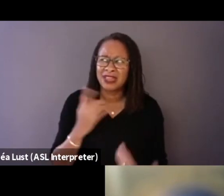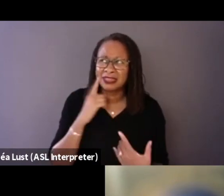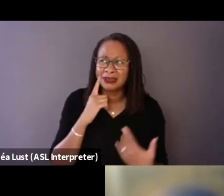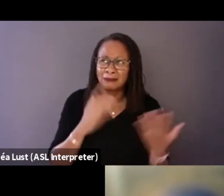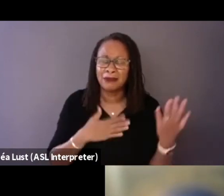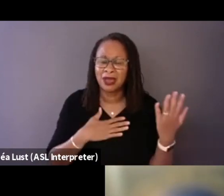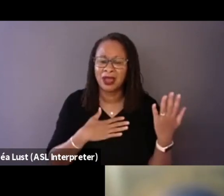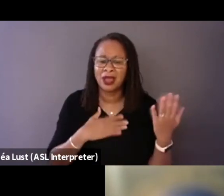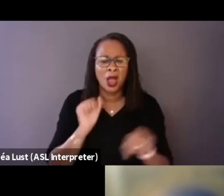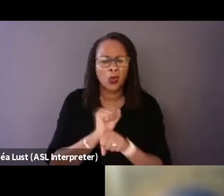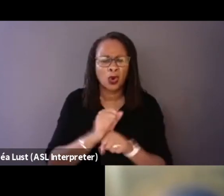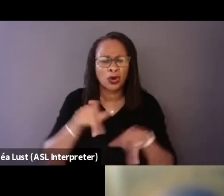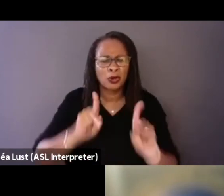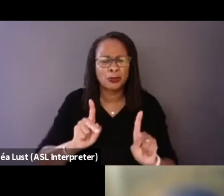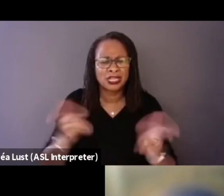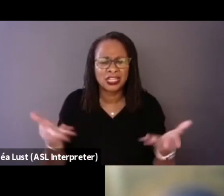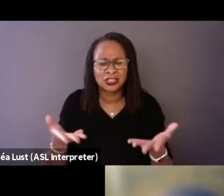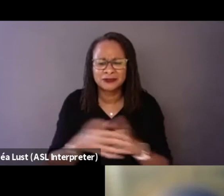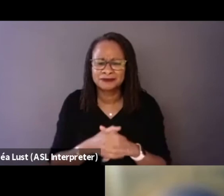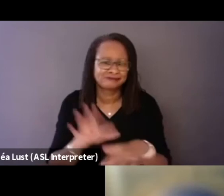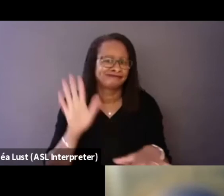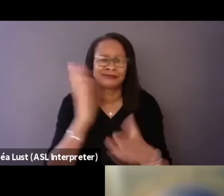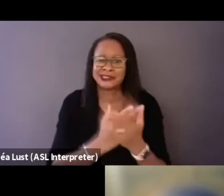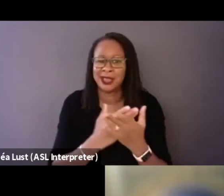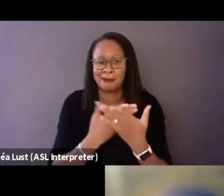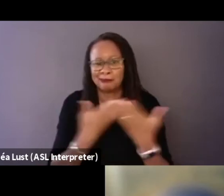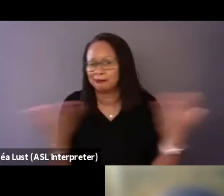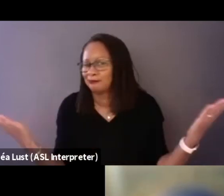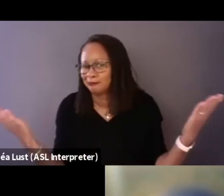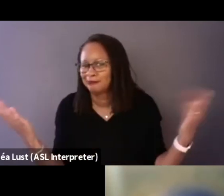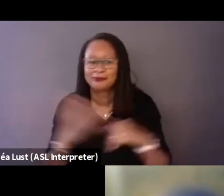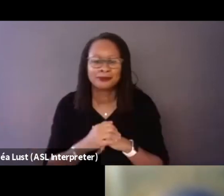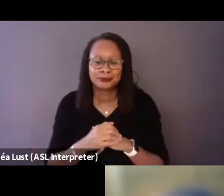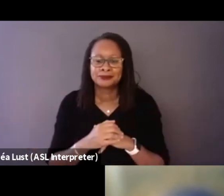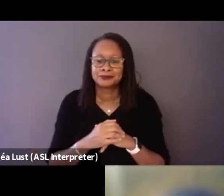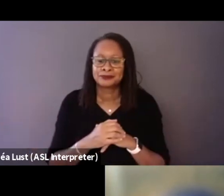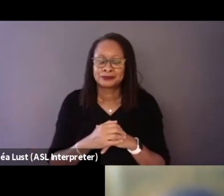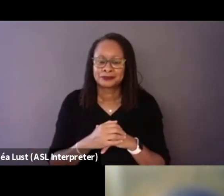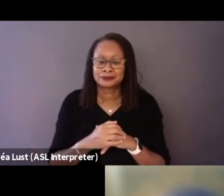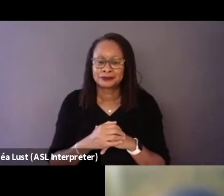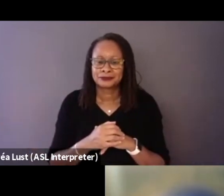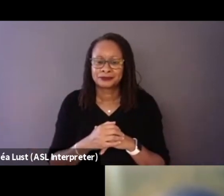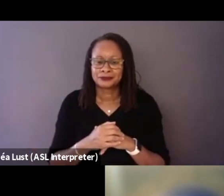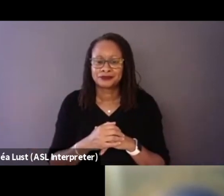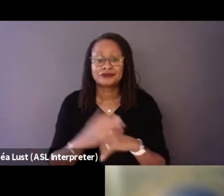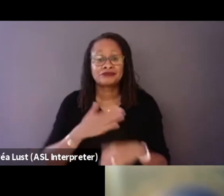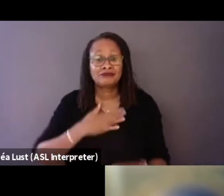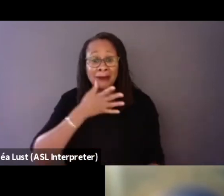my work permit, something like that, and my parents were fully undocumented.